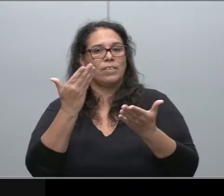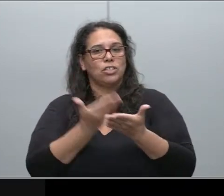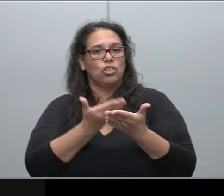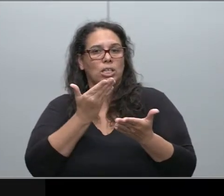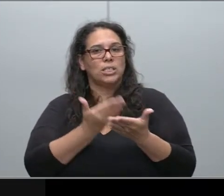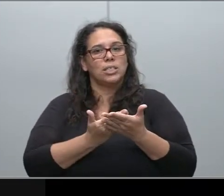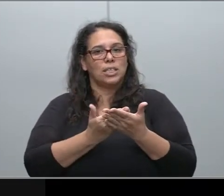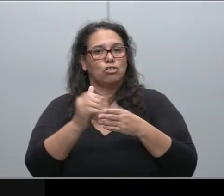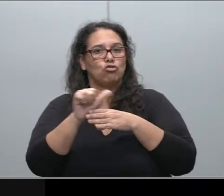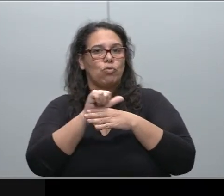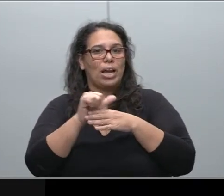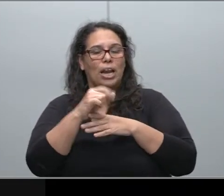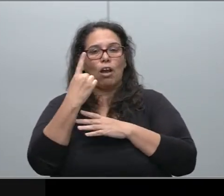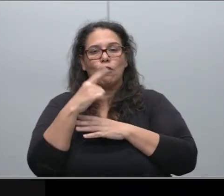to lead us through this next segment.